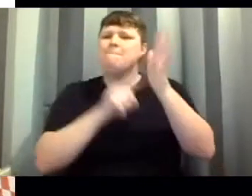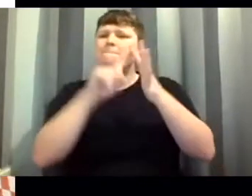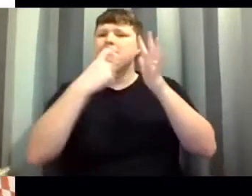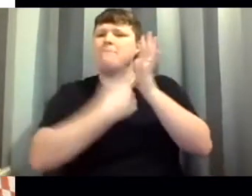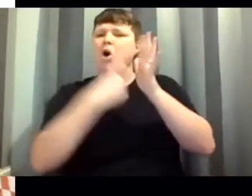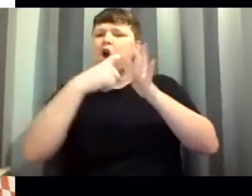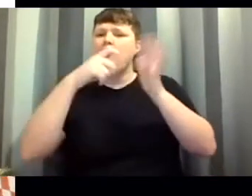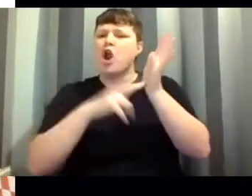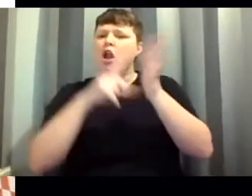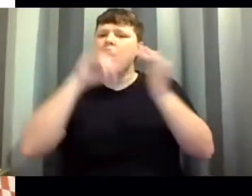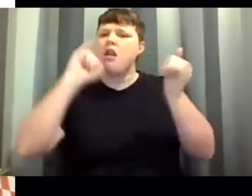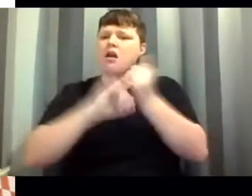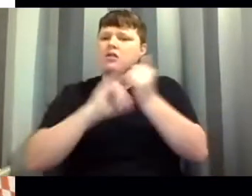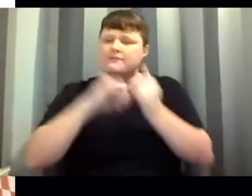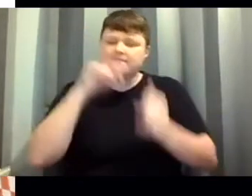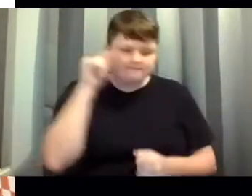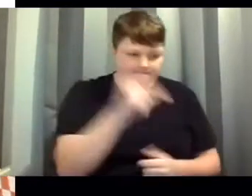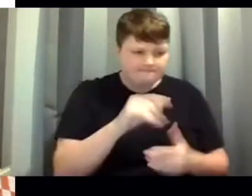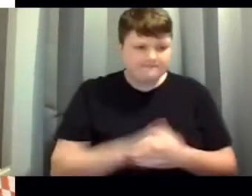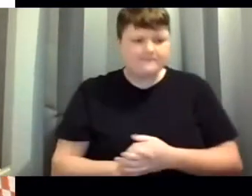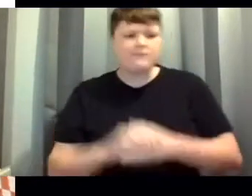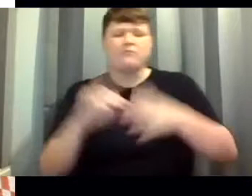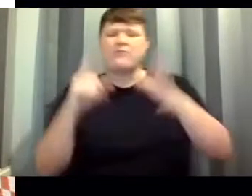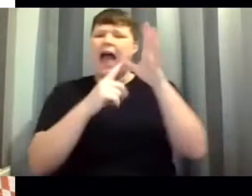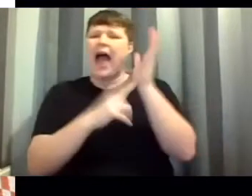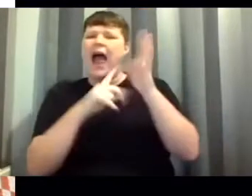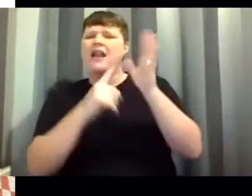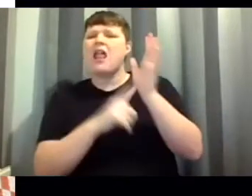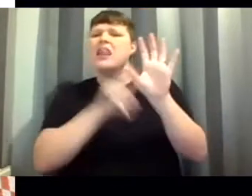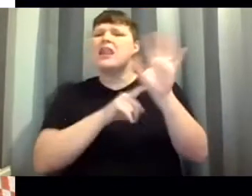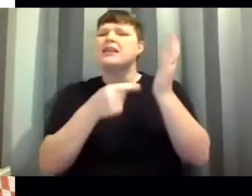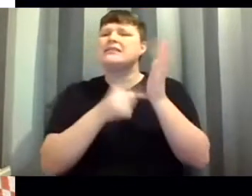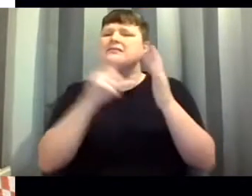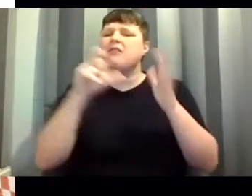them in idealized environments to understand how weather and climate worked but there wasn't really